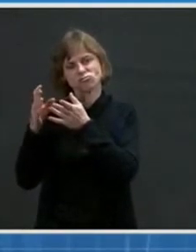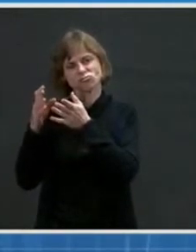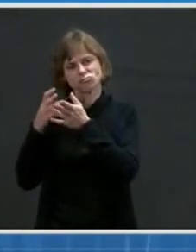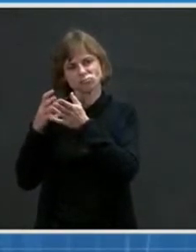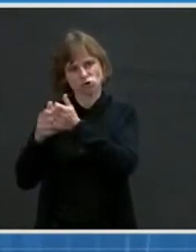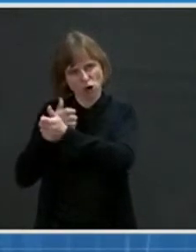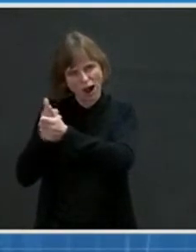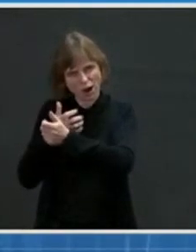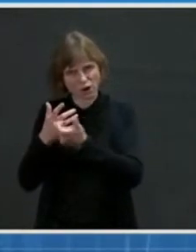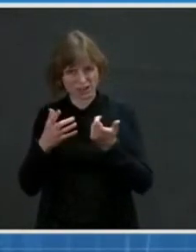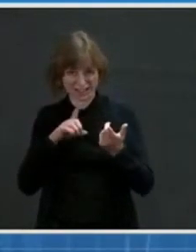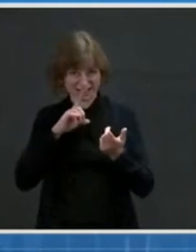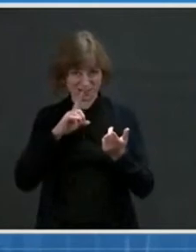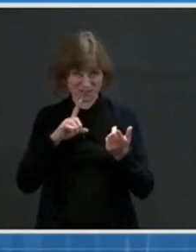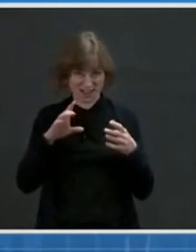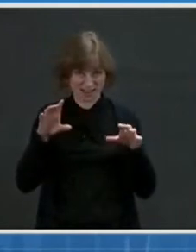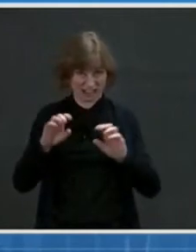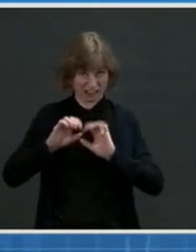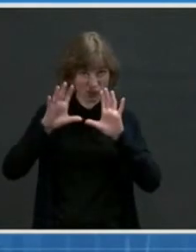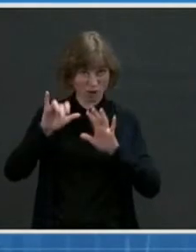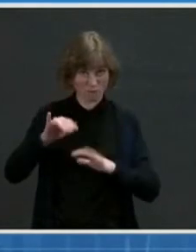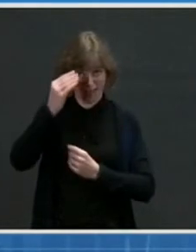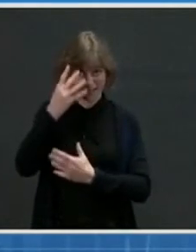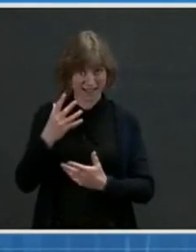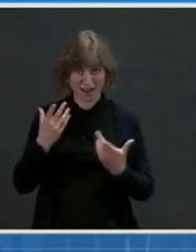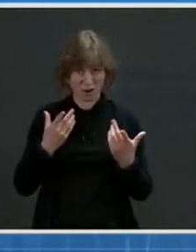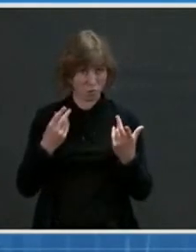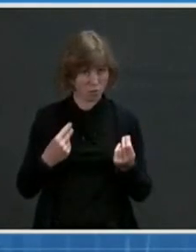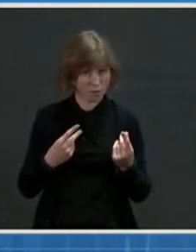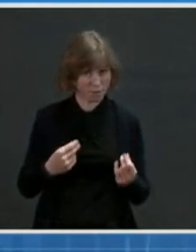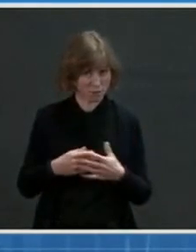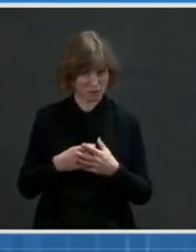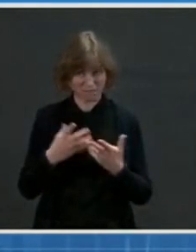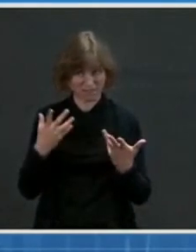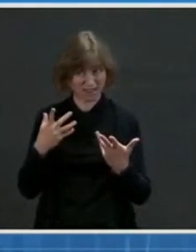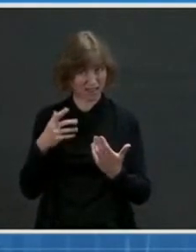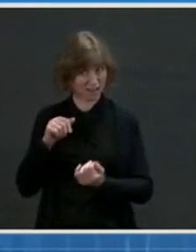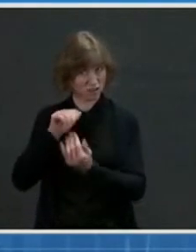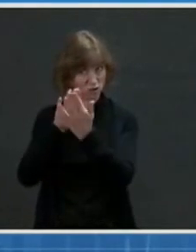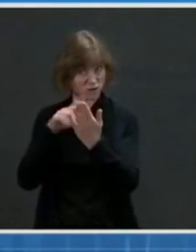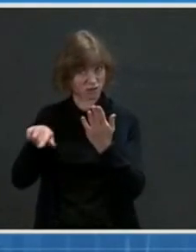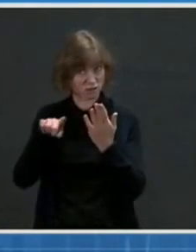I WANT TO KNOW IF THERE HAVE BEEN ANY STEPS TO CLEAR UP THAT